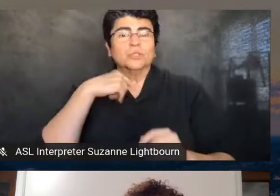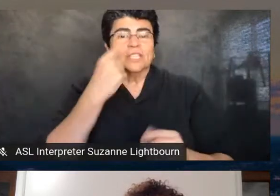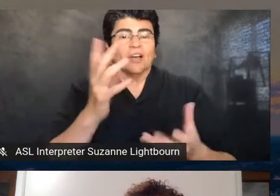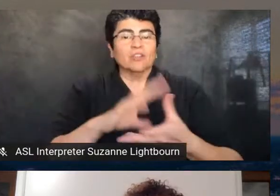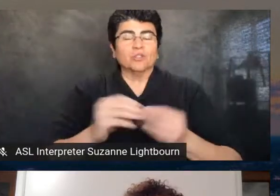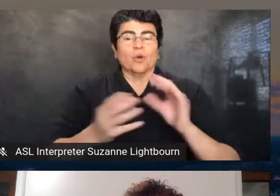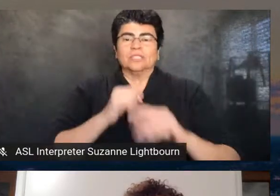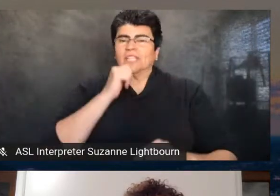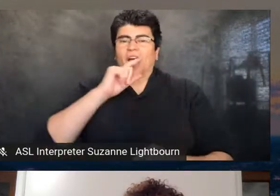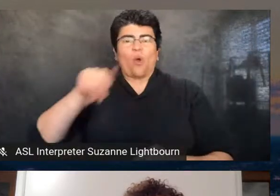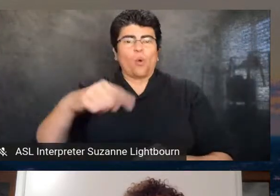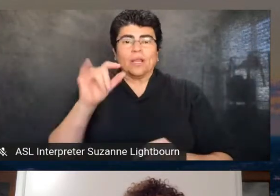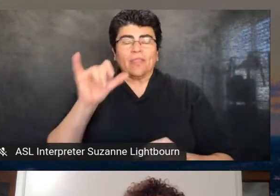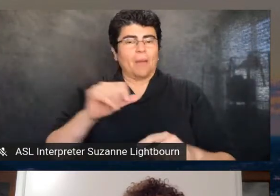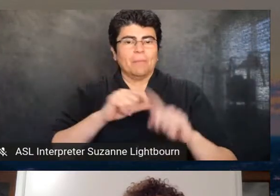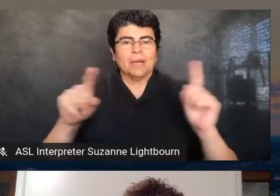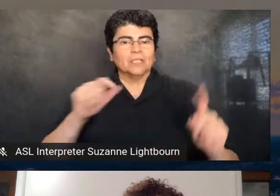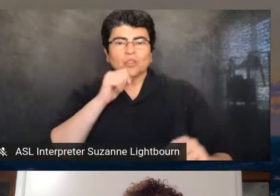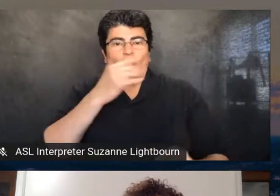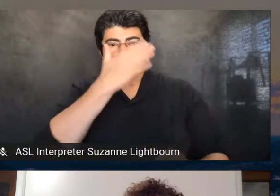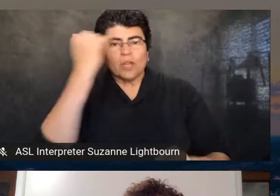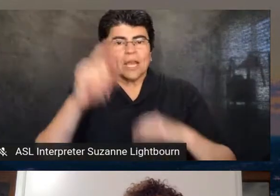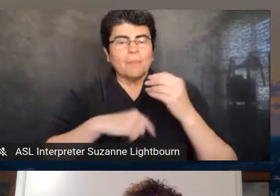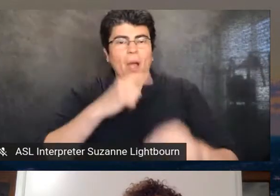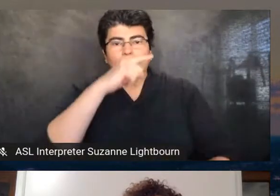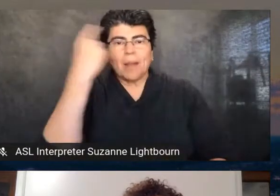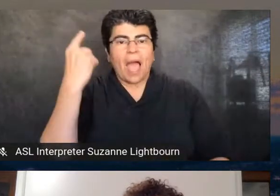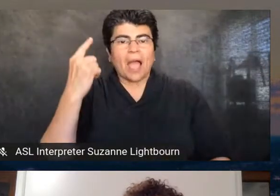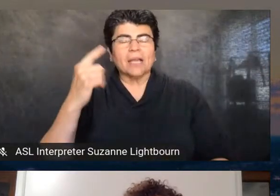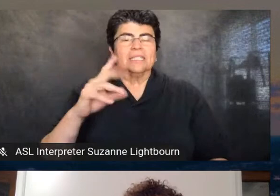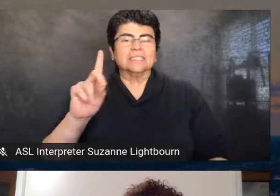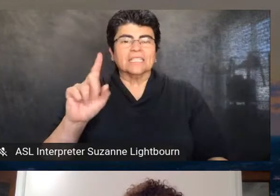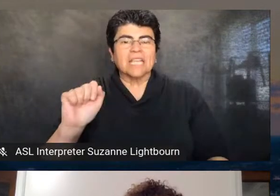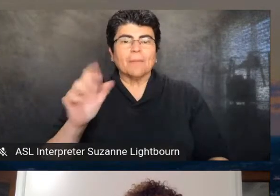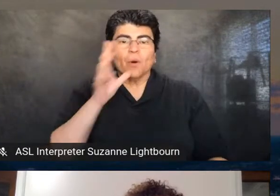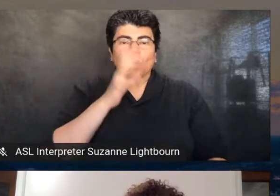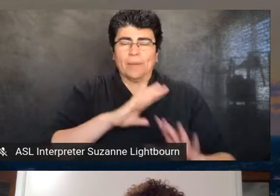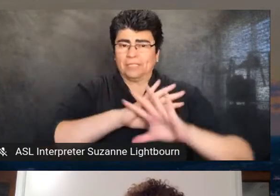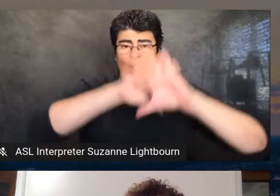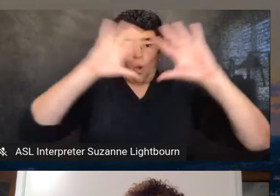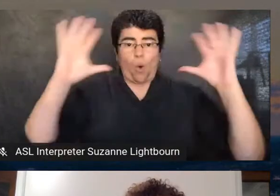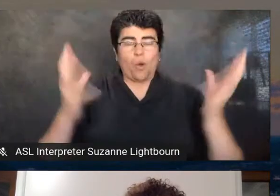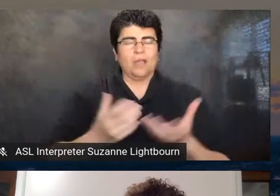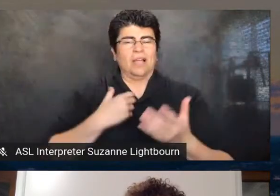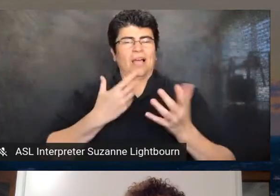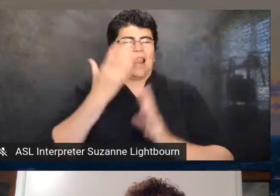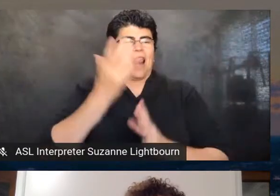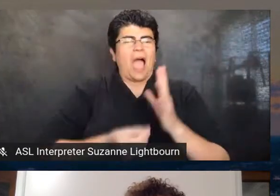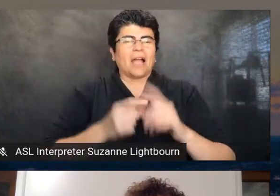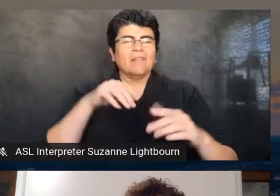to not forget about black disabled women as a whole. There's so many lack of access and opportunities,